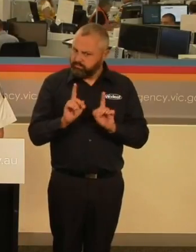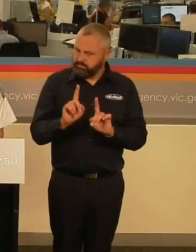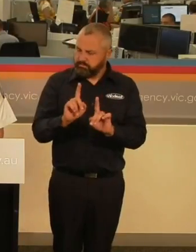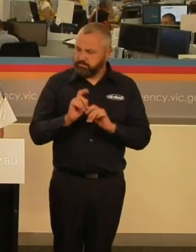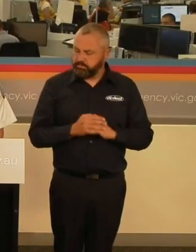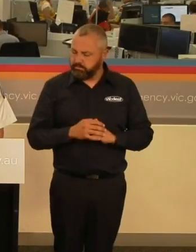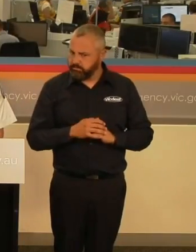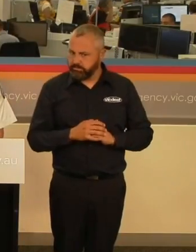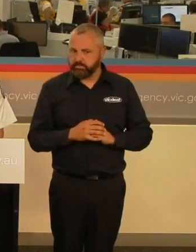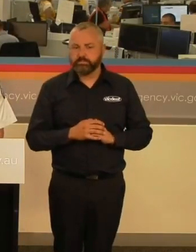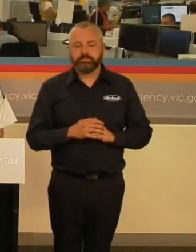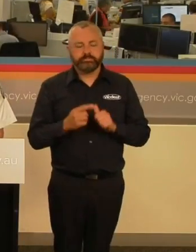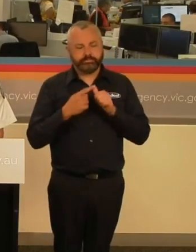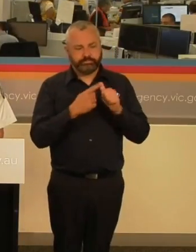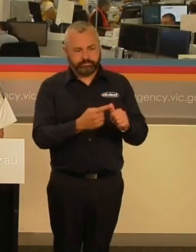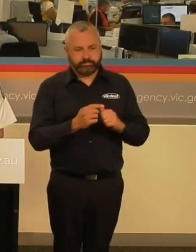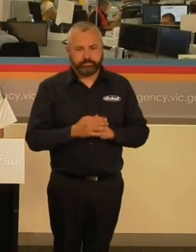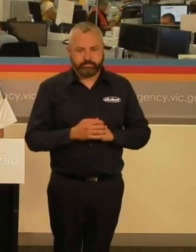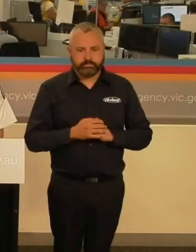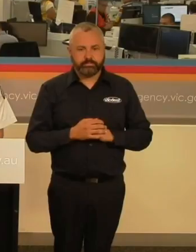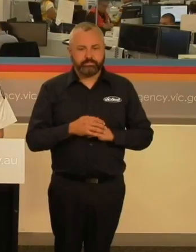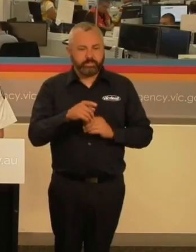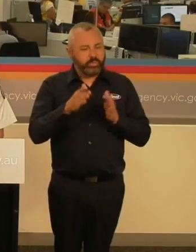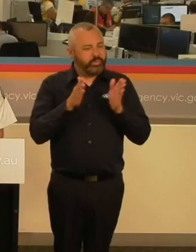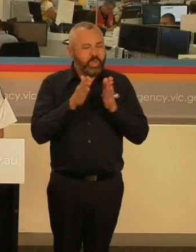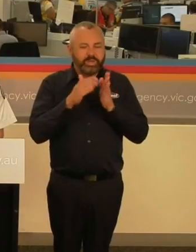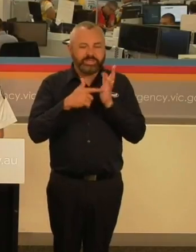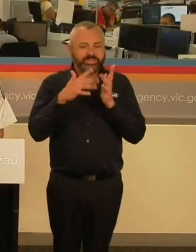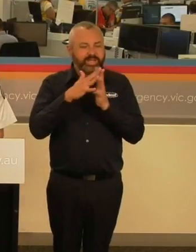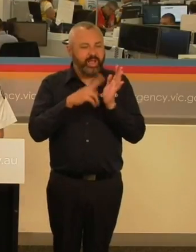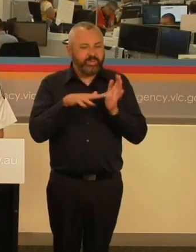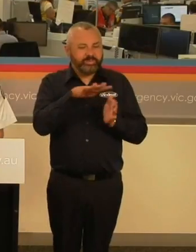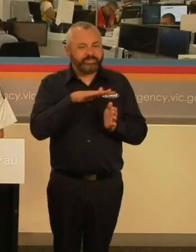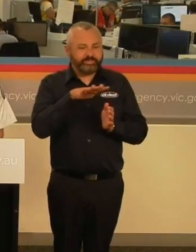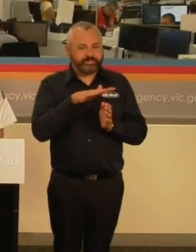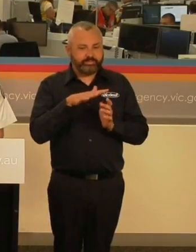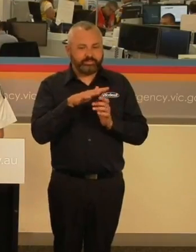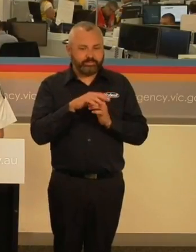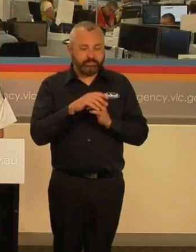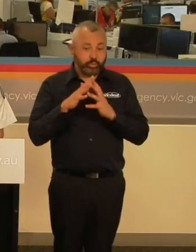is a small rural community to the west of Dartmoor in western Victoria it